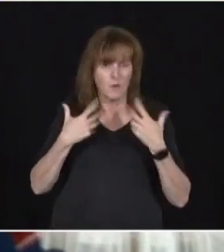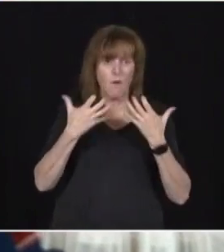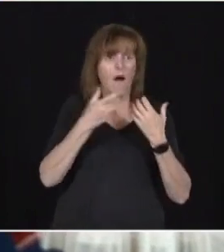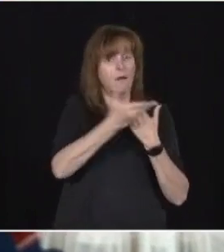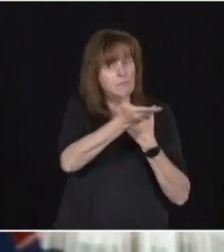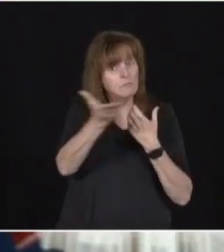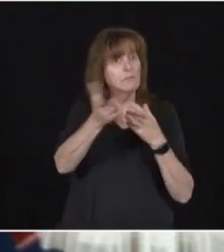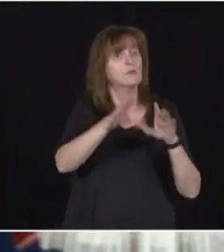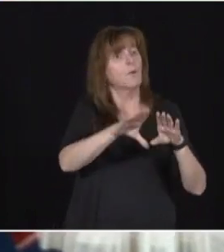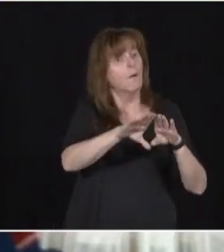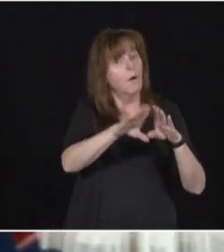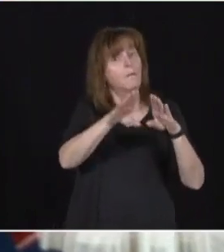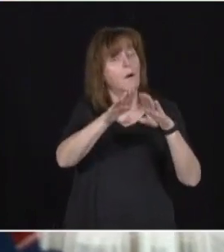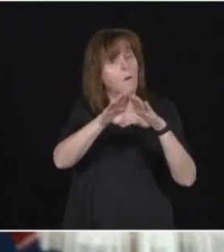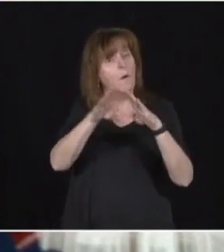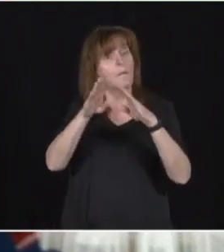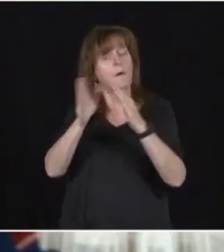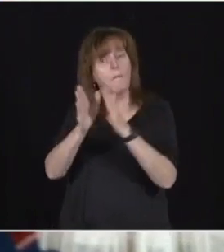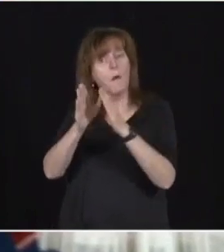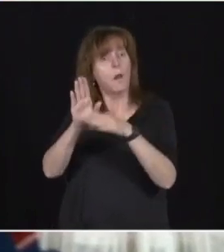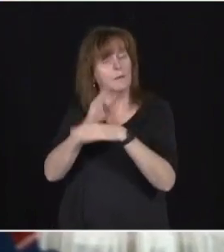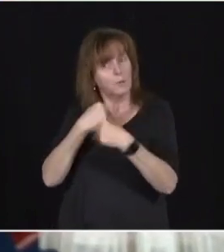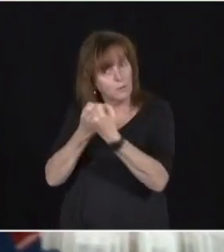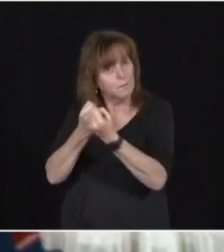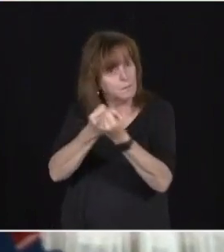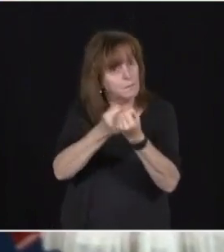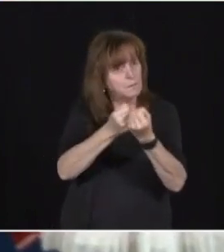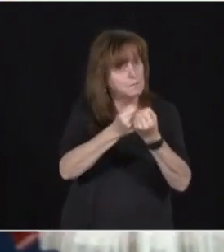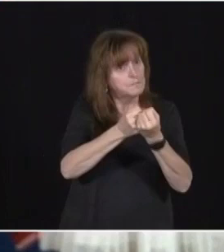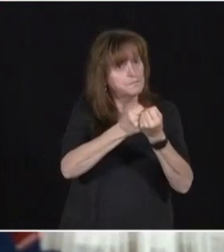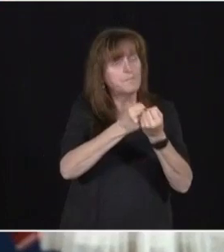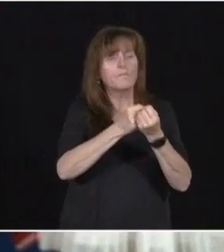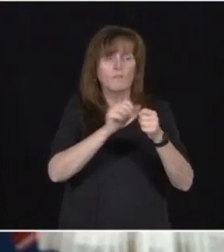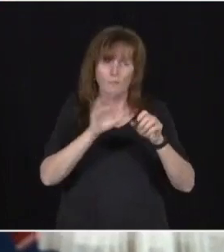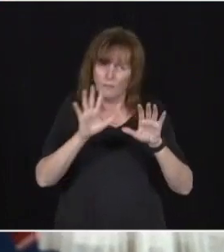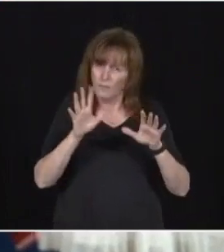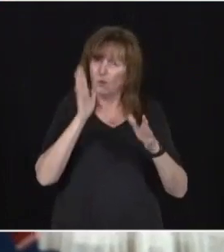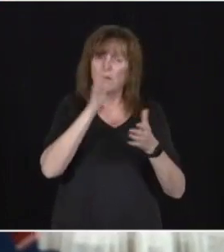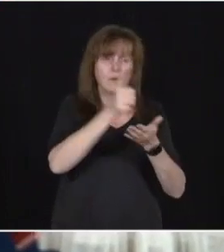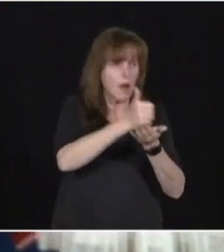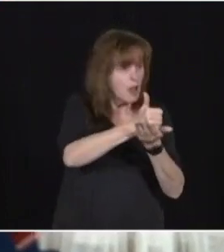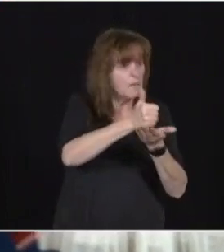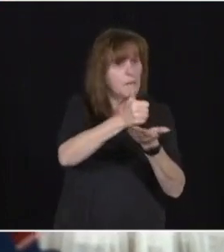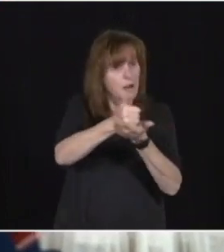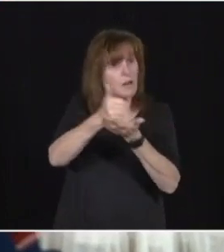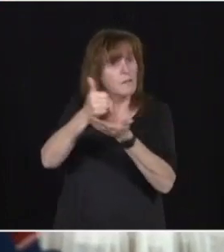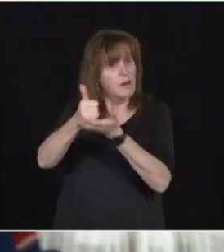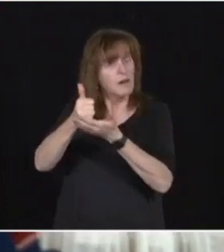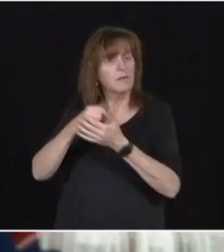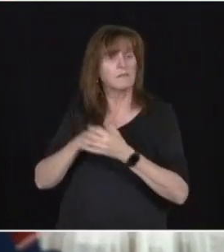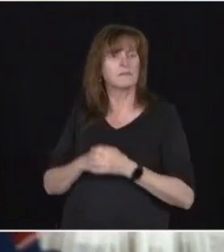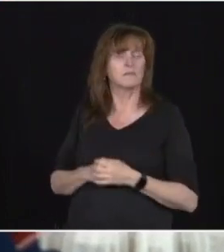we are doing everything we can to support them to get back to opening small businesses and we will continue hoping in any way we can.